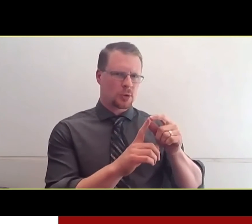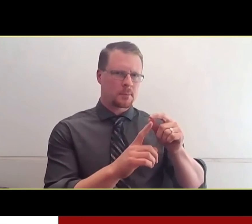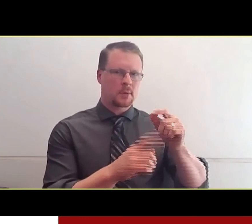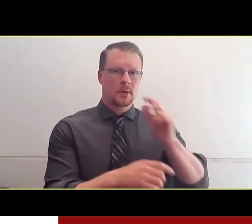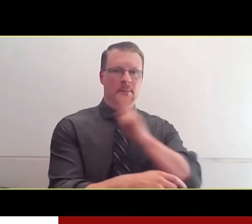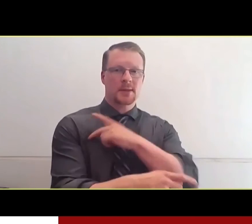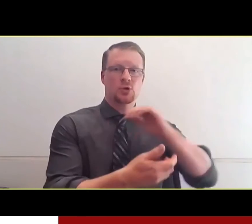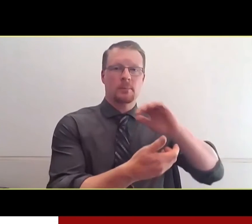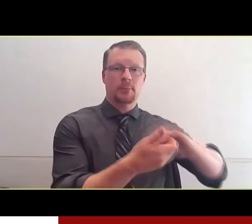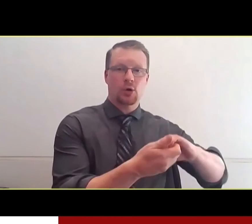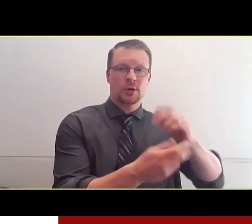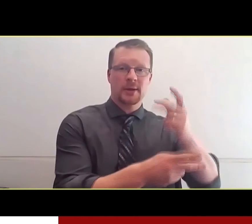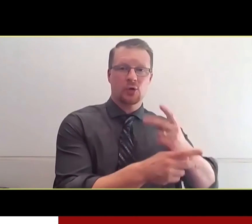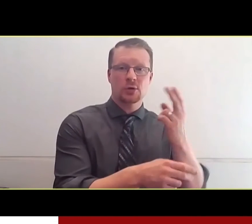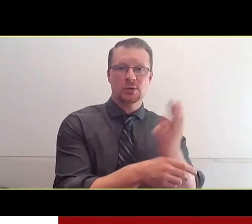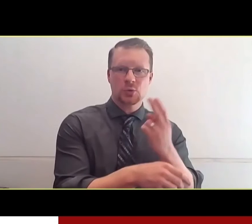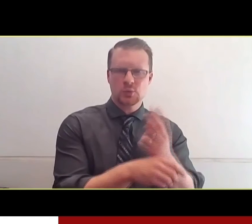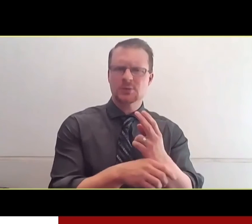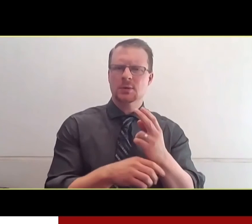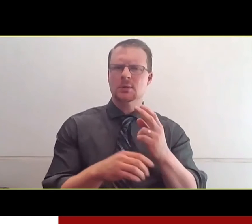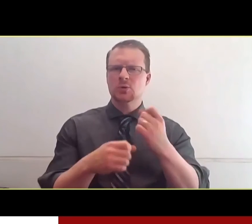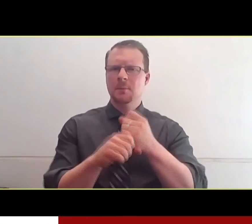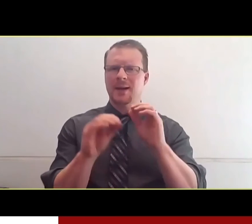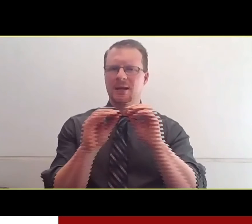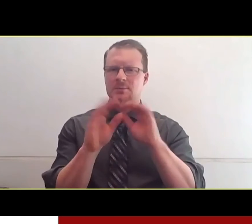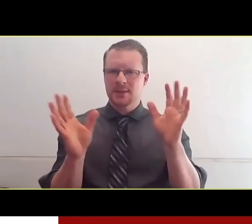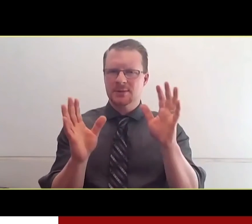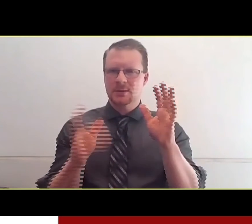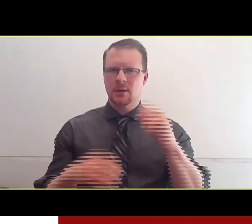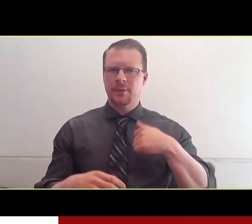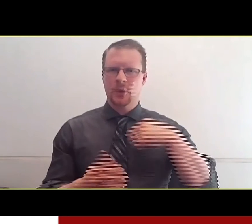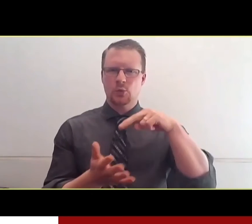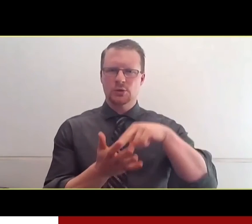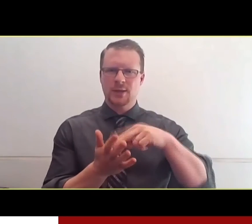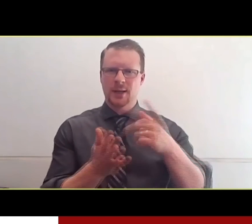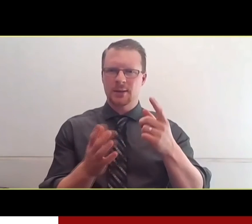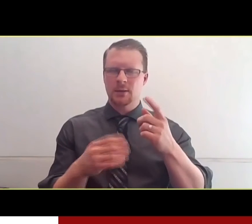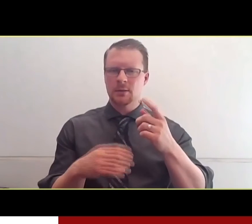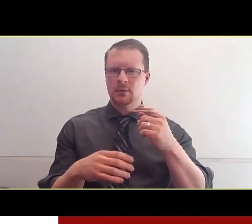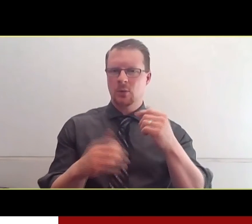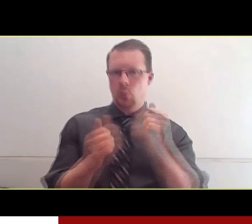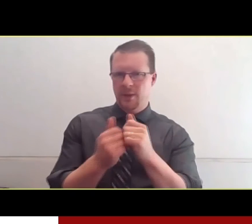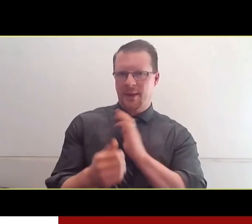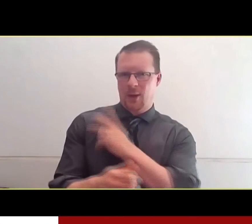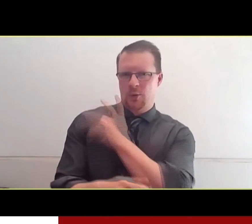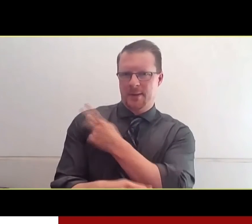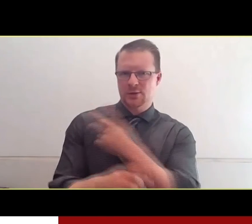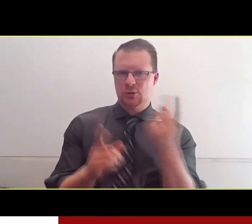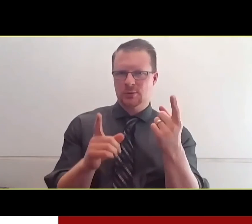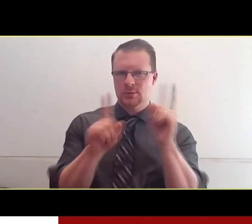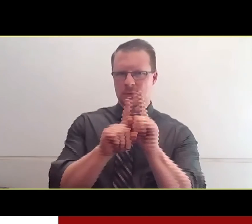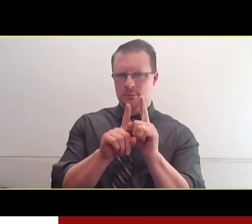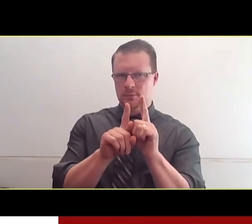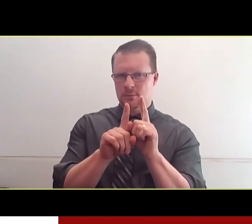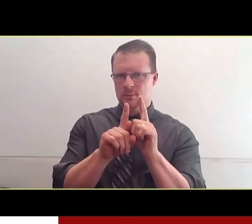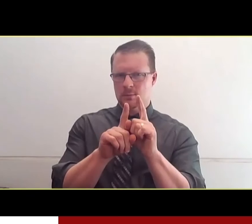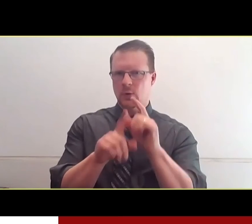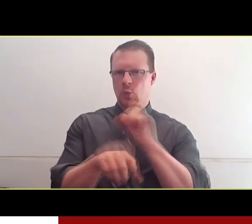The way that we've seen this term patient partner care used has been explicitly